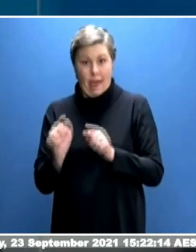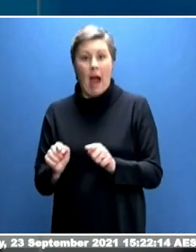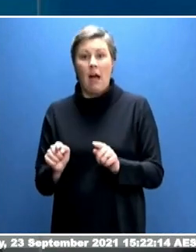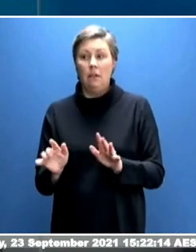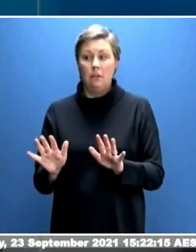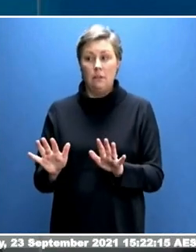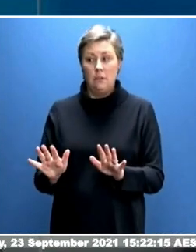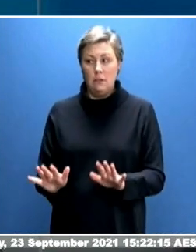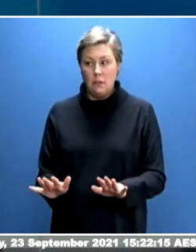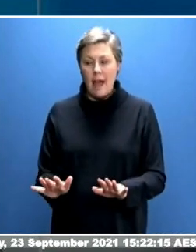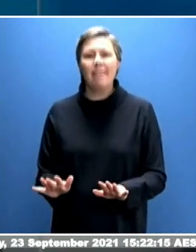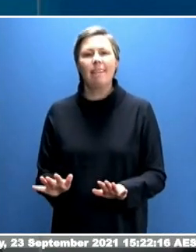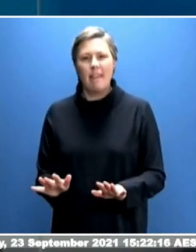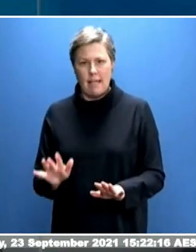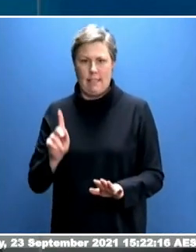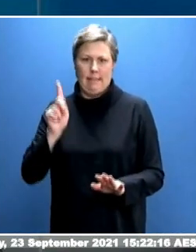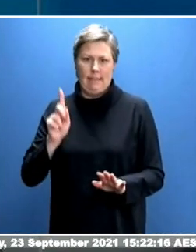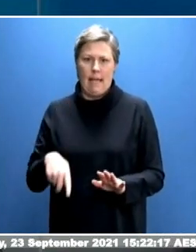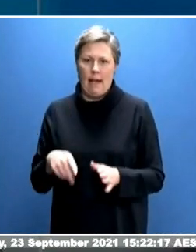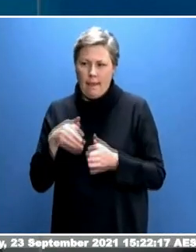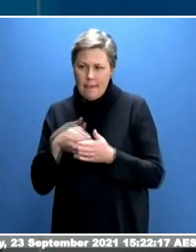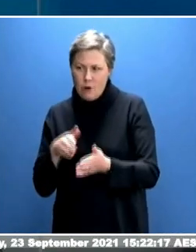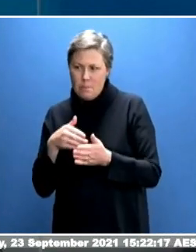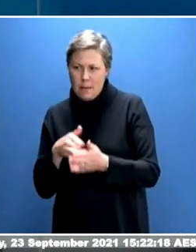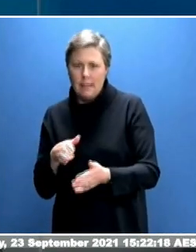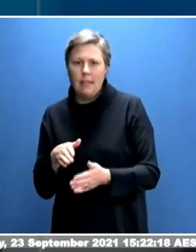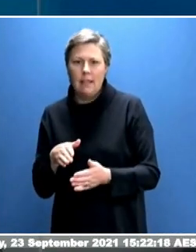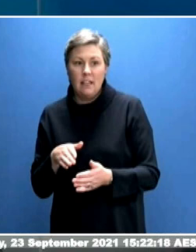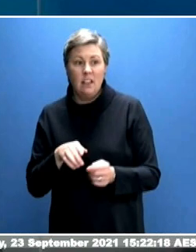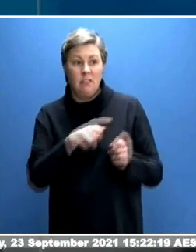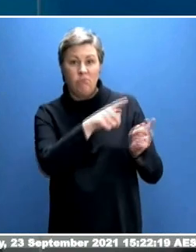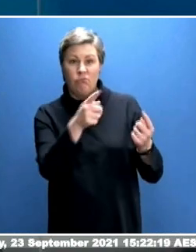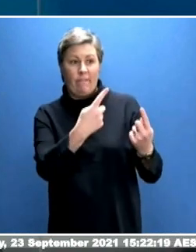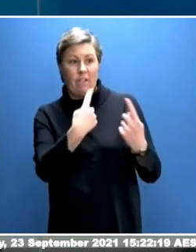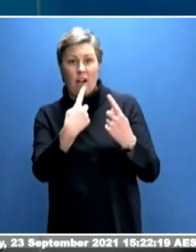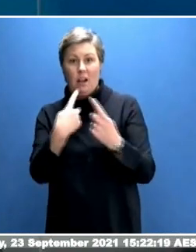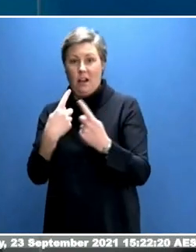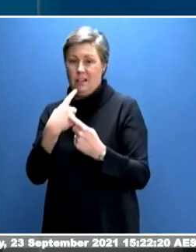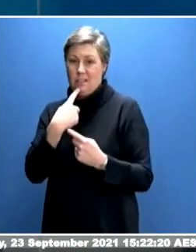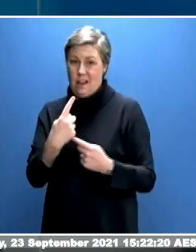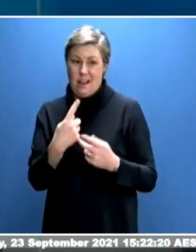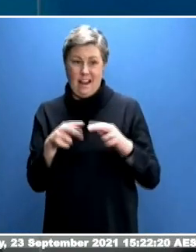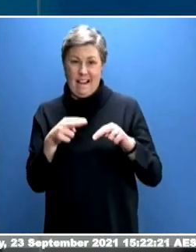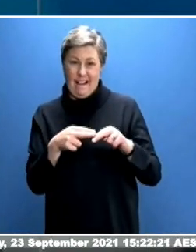and in less than three months, the advice and recommendations were that you really couldn't achieve anything.